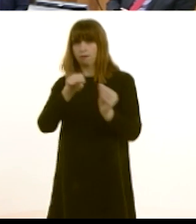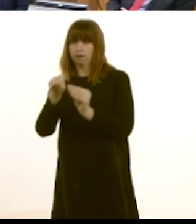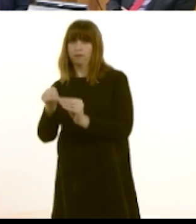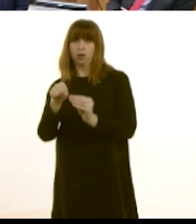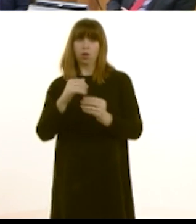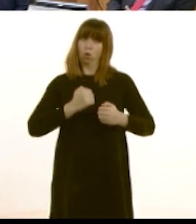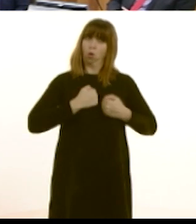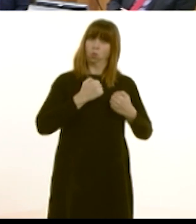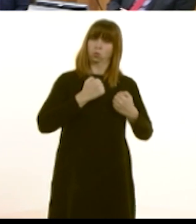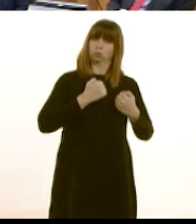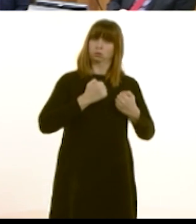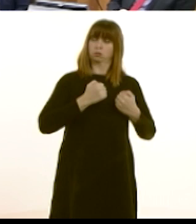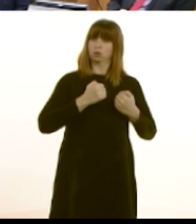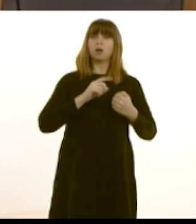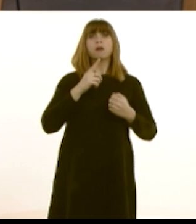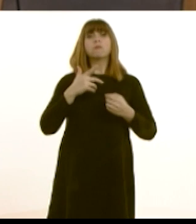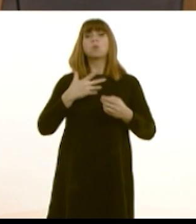assets to any third party.